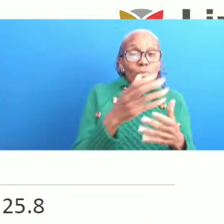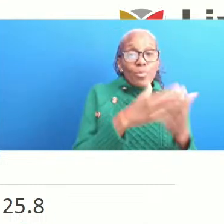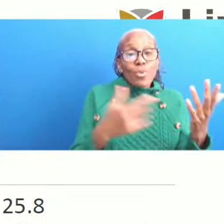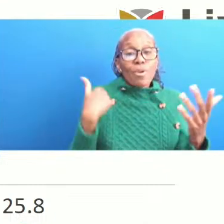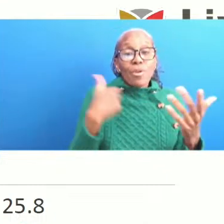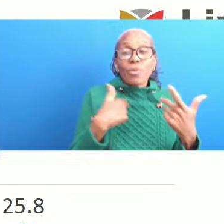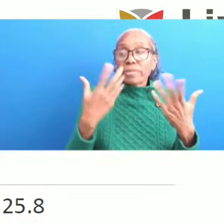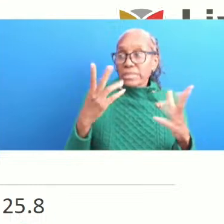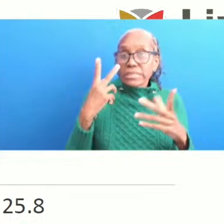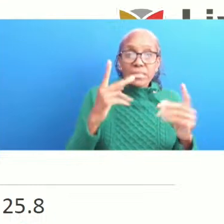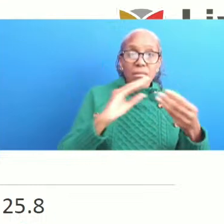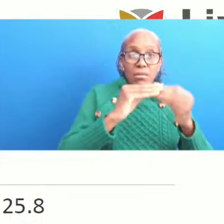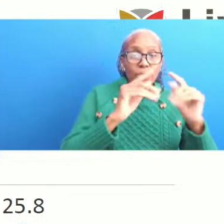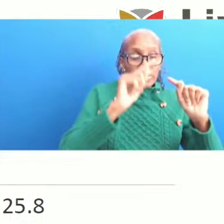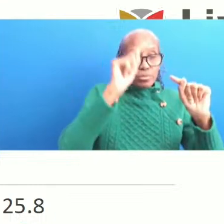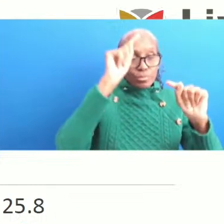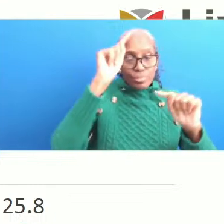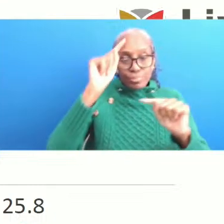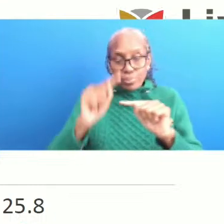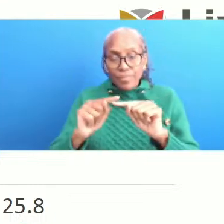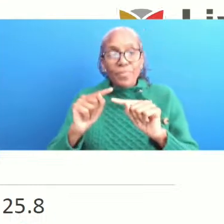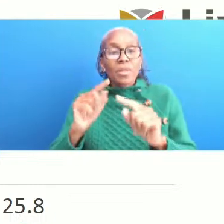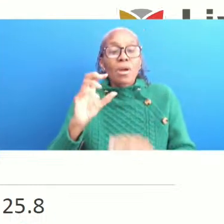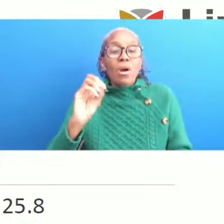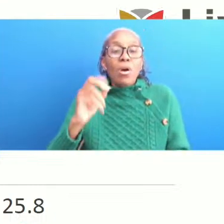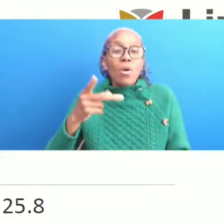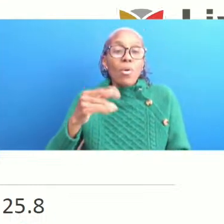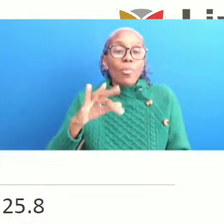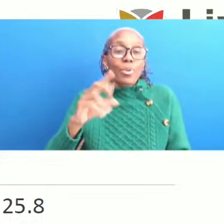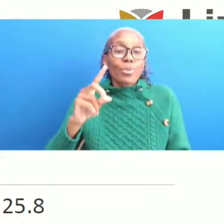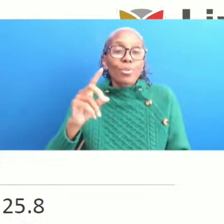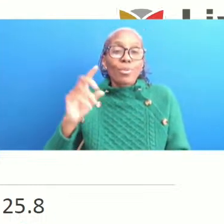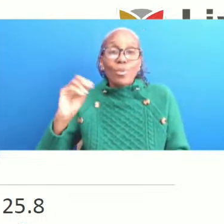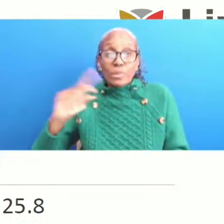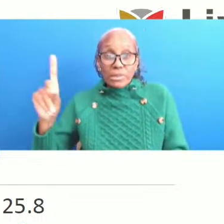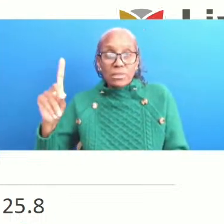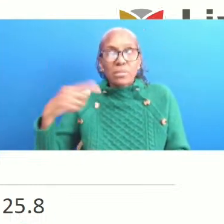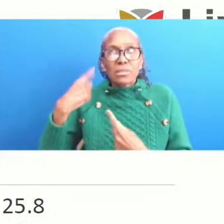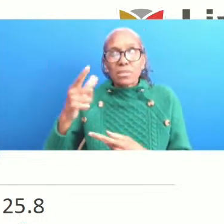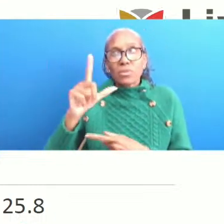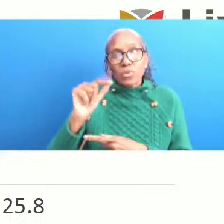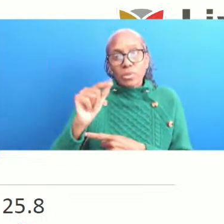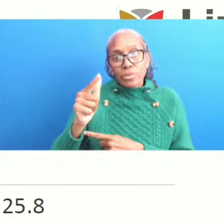AGAIN SOME GOOD NEWS I WOULD SAY ON THE MENTAL HEALTH FRONT